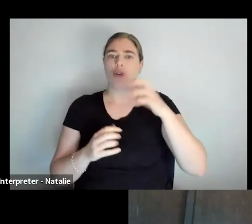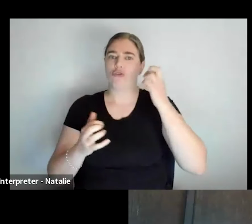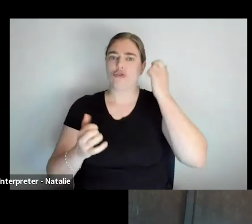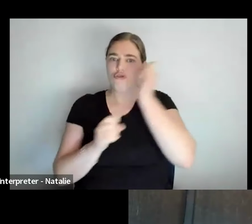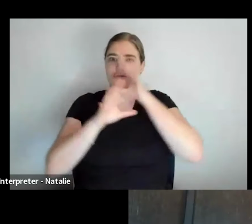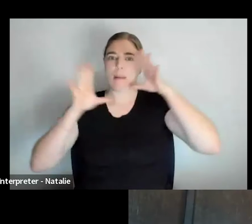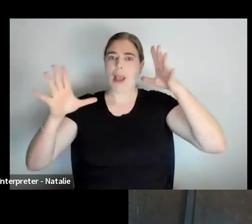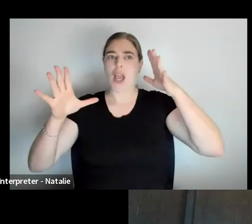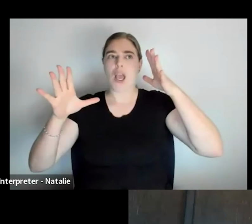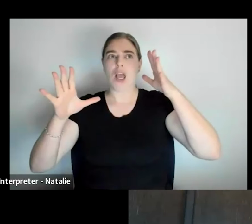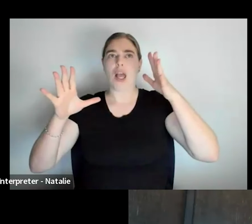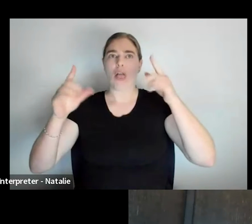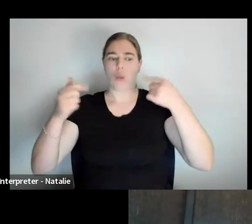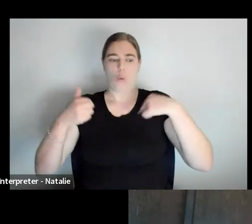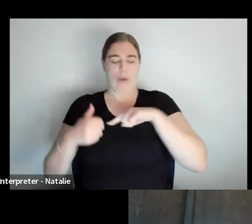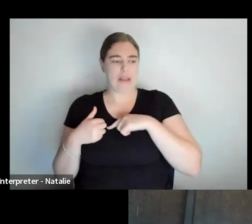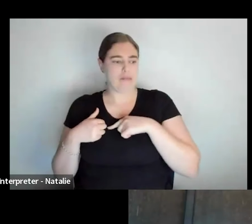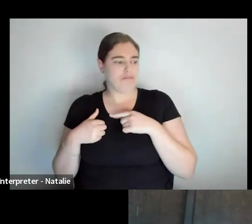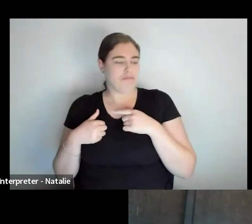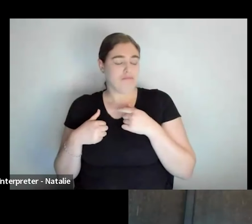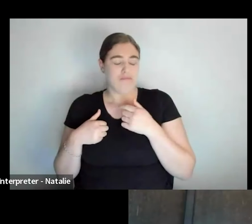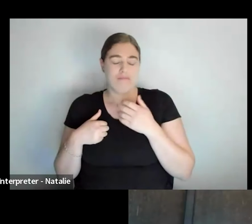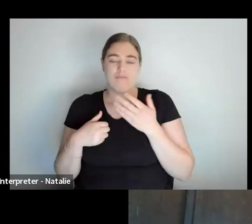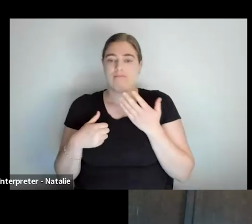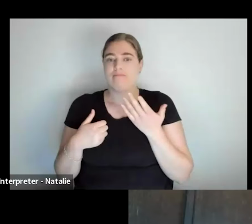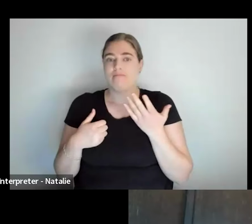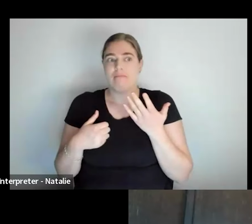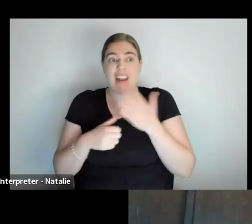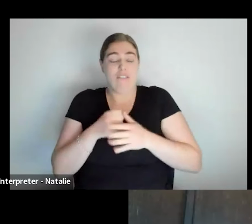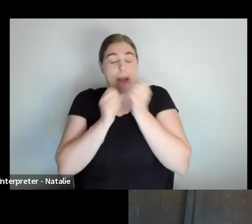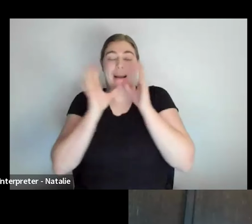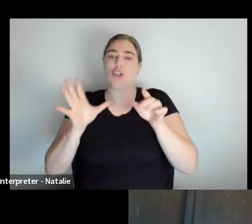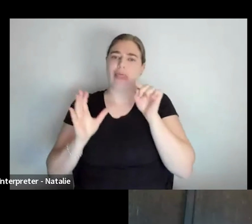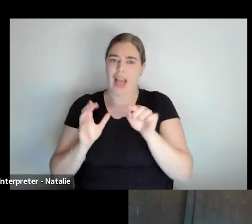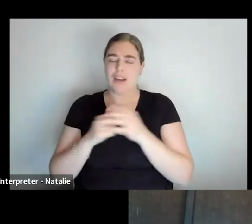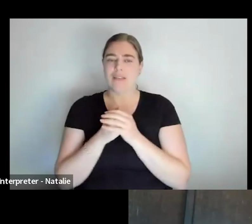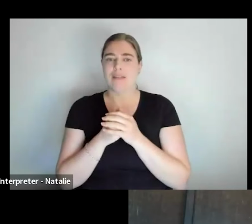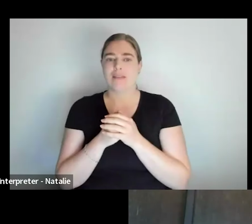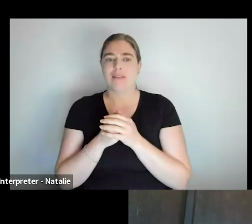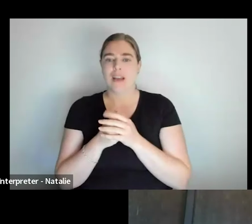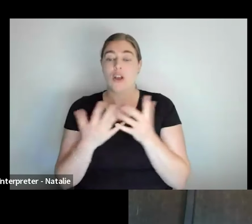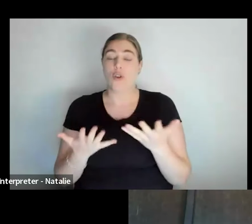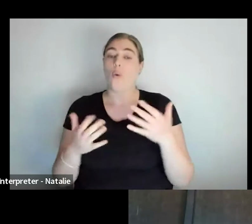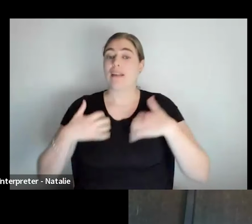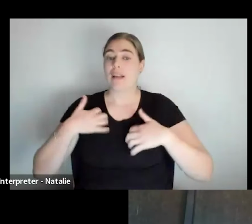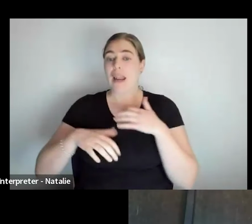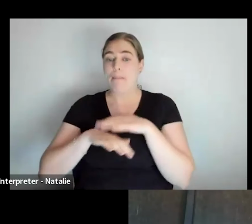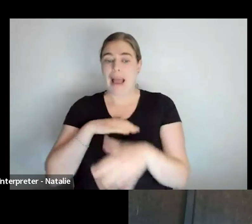That we wouldn't, ourselves, imagine. We do get very excited about the unexpected